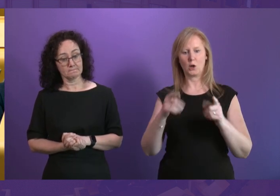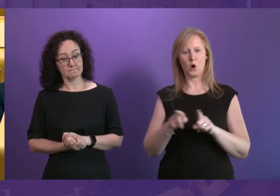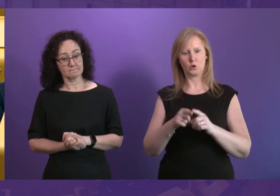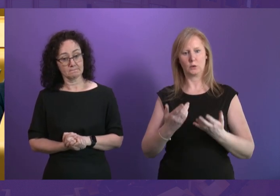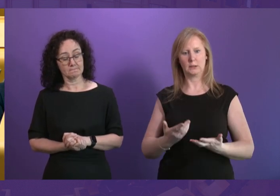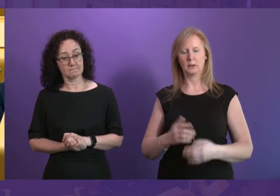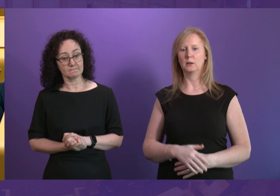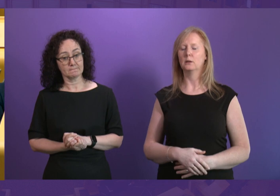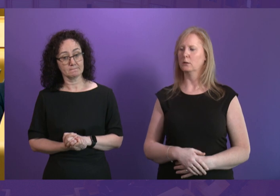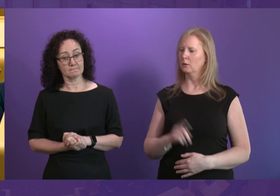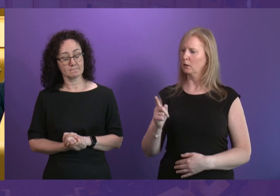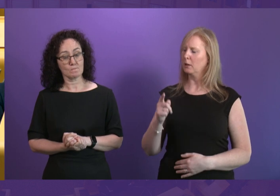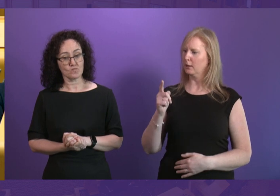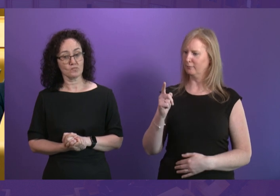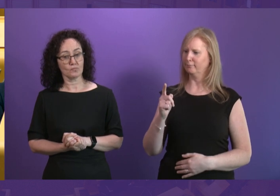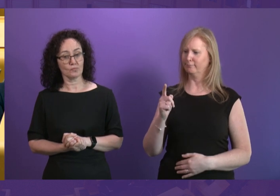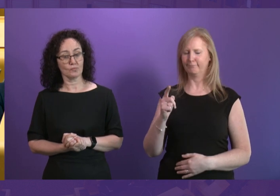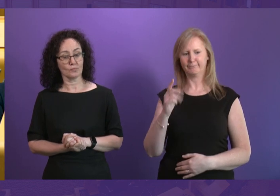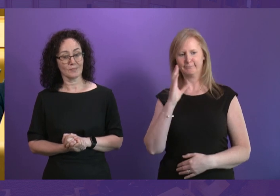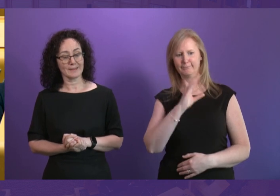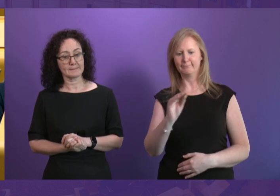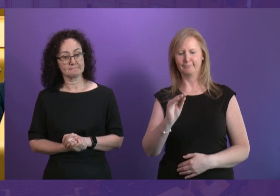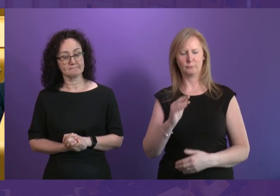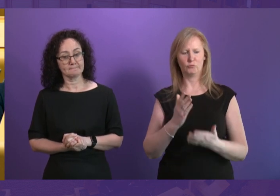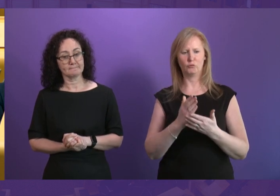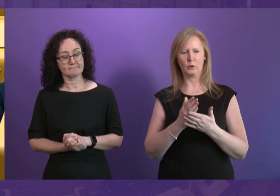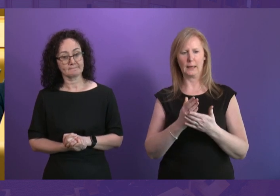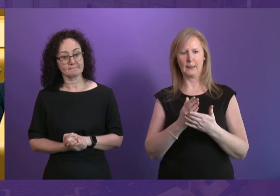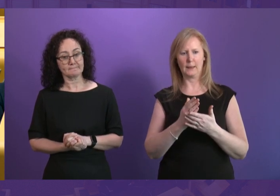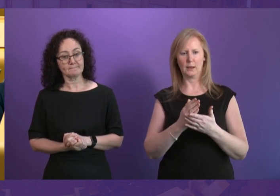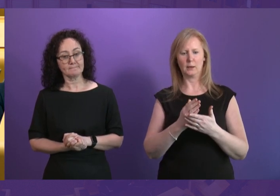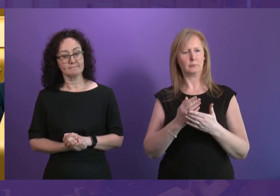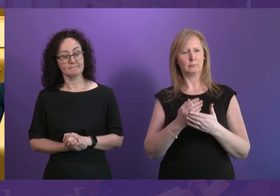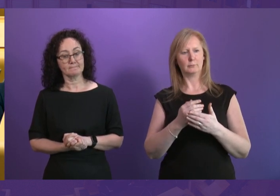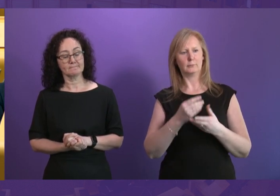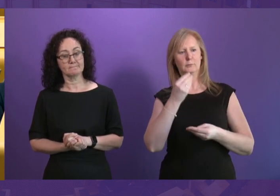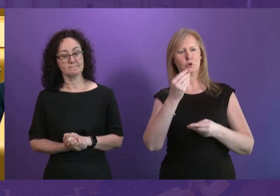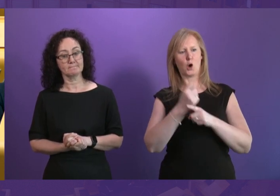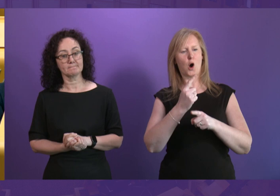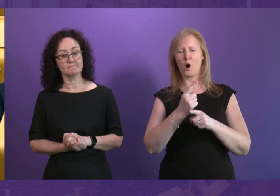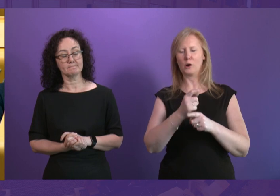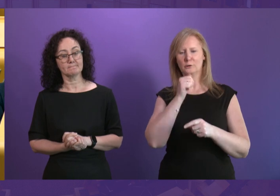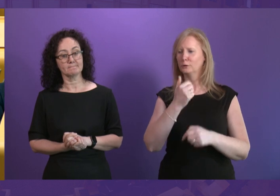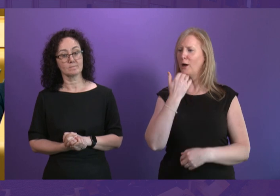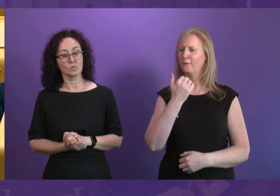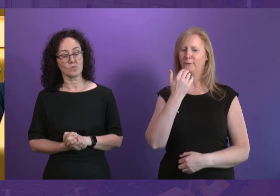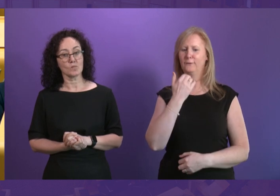acknowledged, we are well beyond the point when words are sufficient to deal with the crisis. The young people I was with in Glasgow last Friday had one key demand: keep oil and